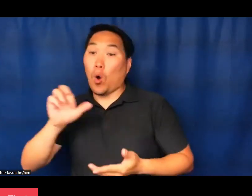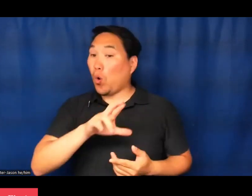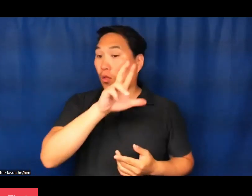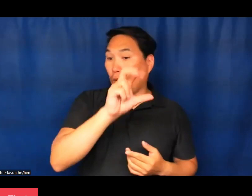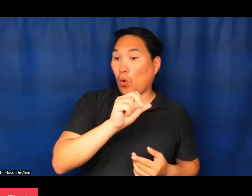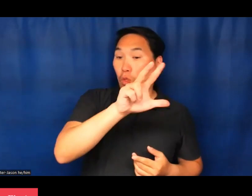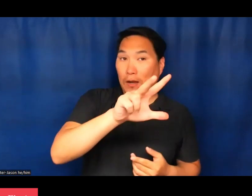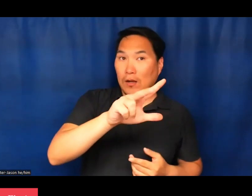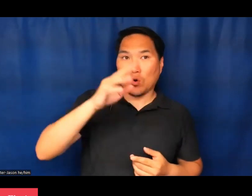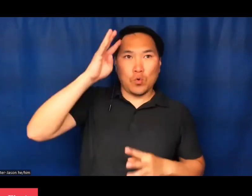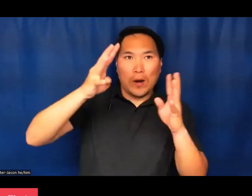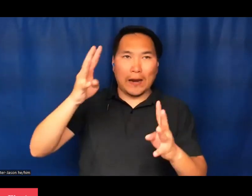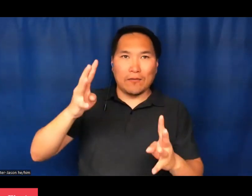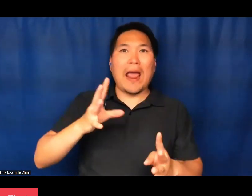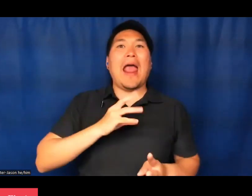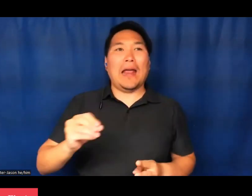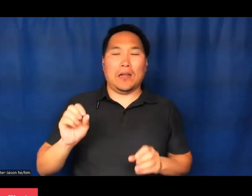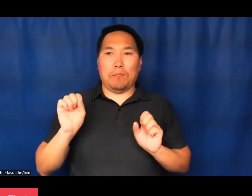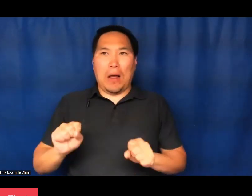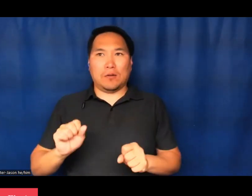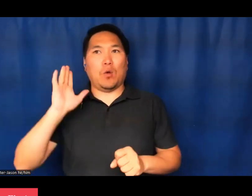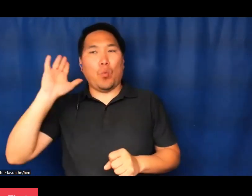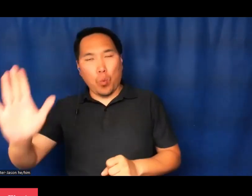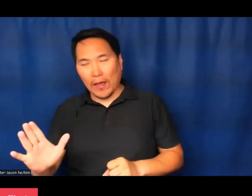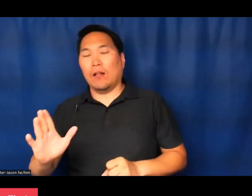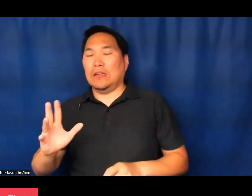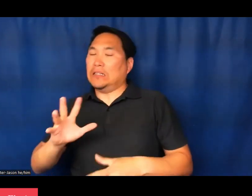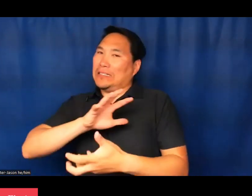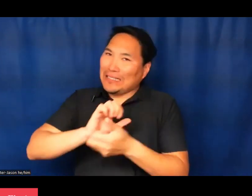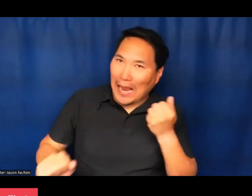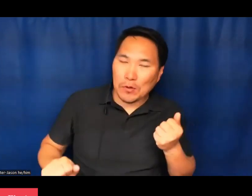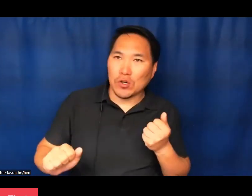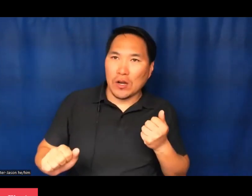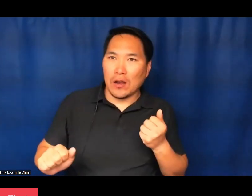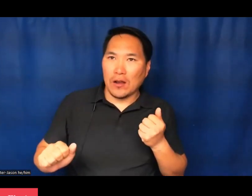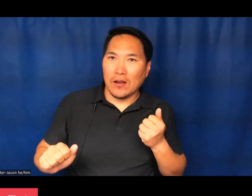And do dramatic damage to the free exercise clause, in particular, overturn Smith.